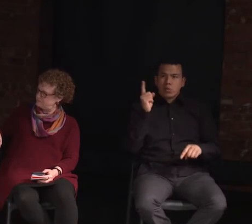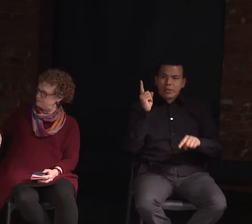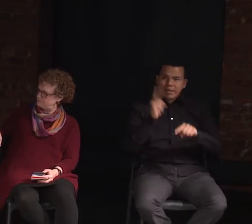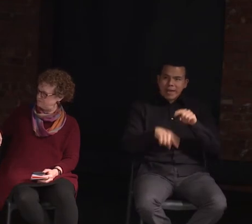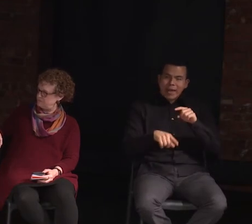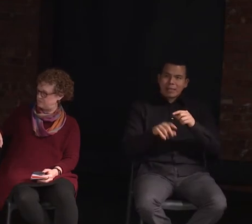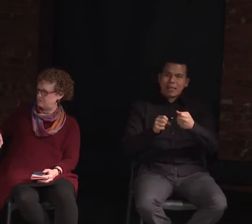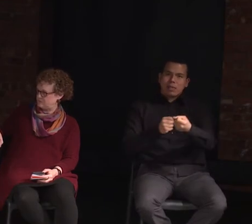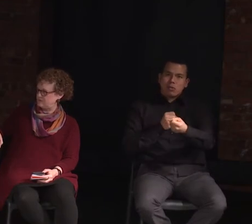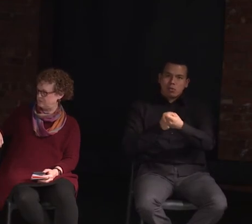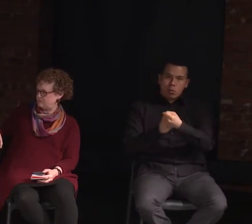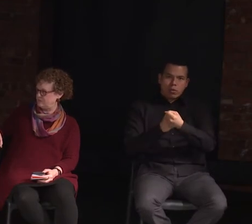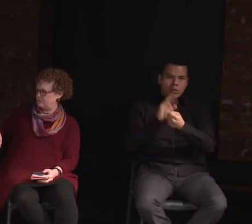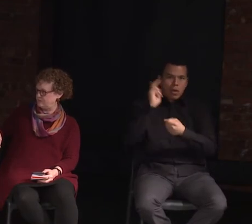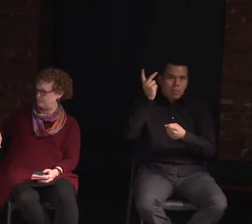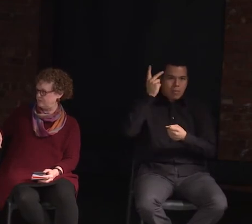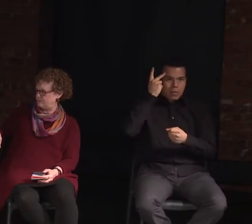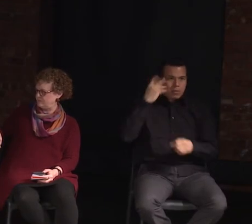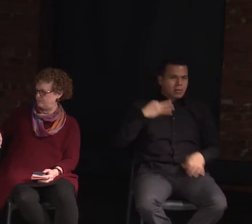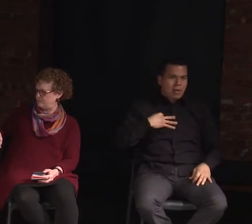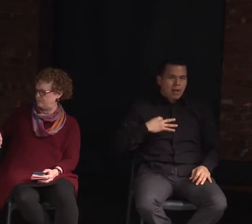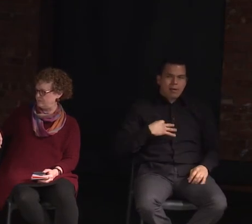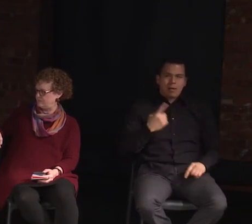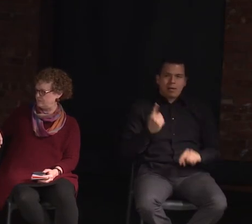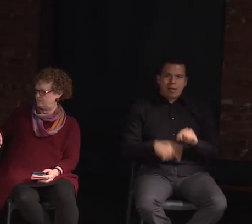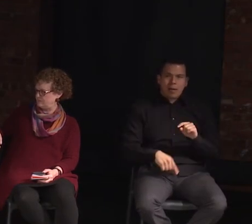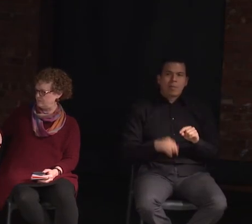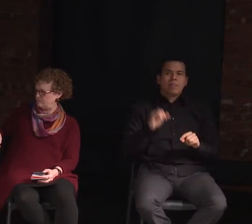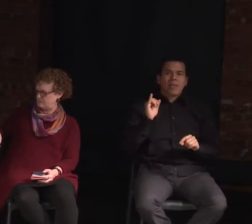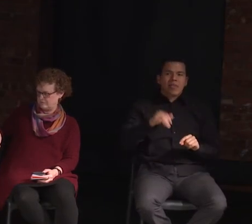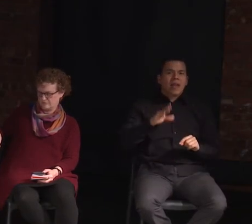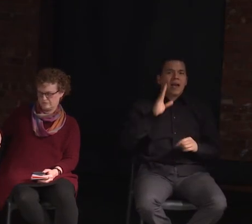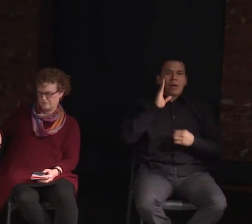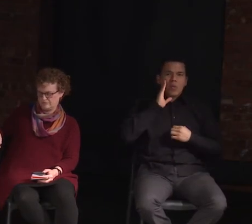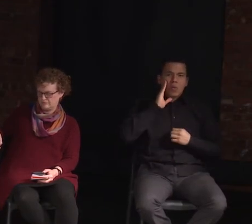It's one of those things that is possibly the death sentence for your organization's